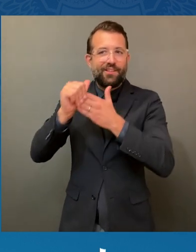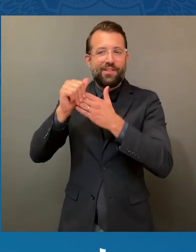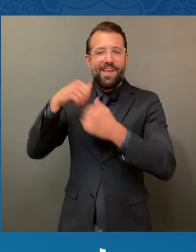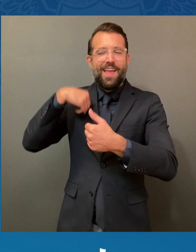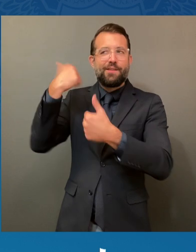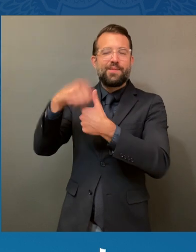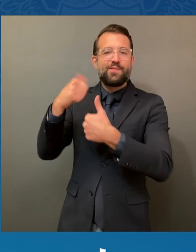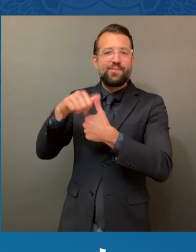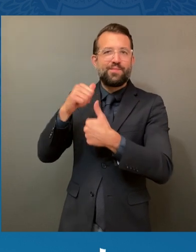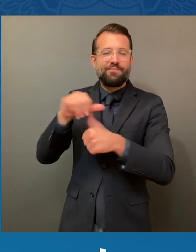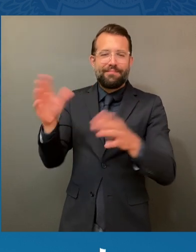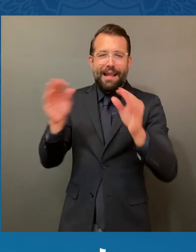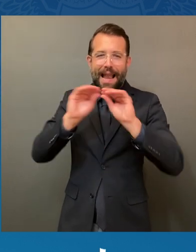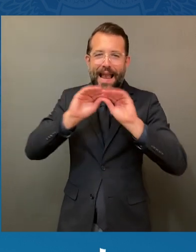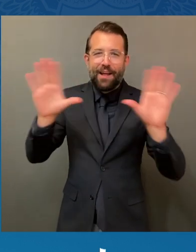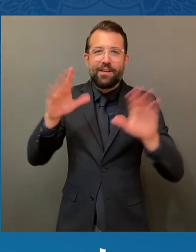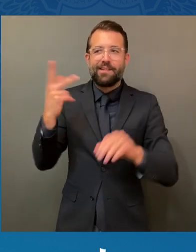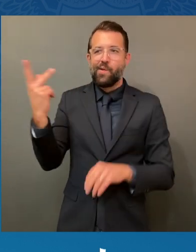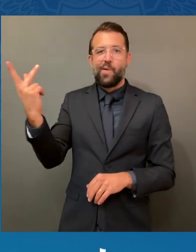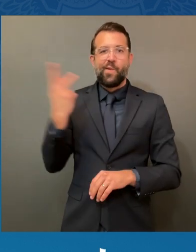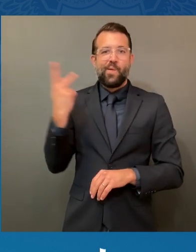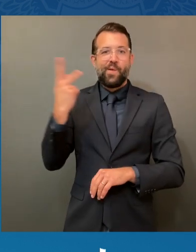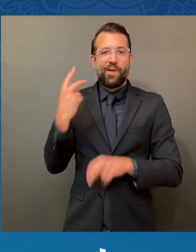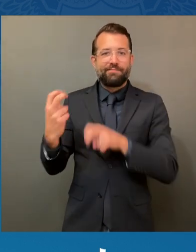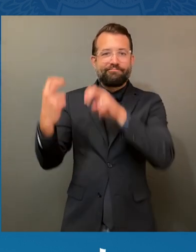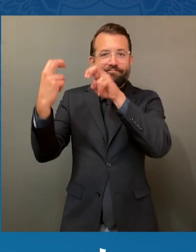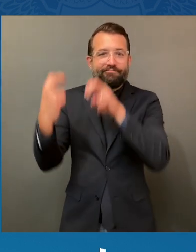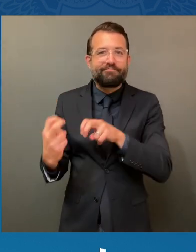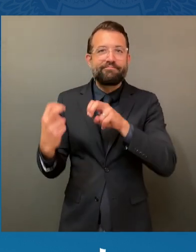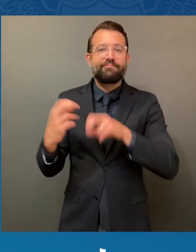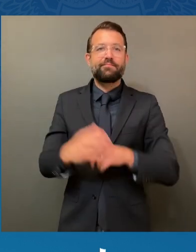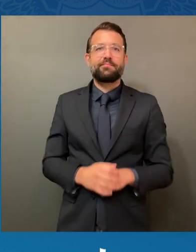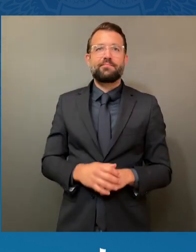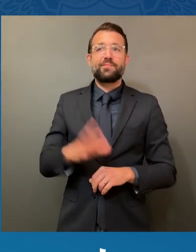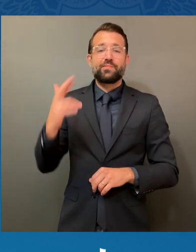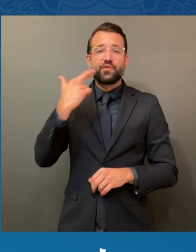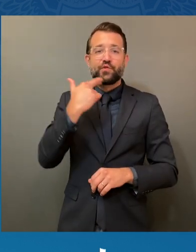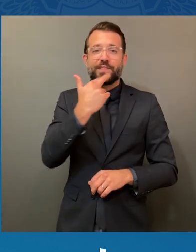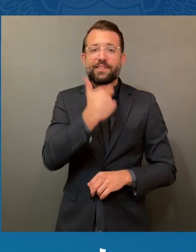when we sat down at that restaurant and had a really --